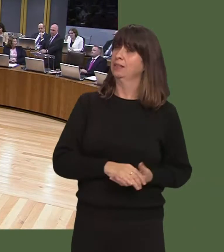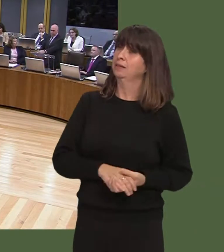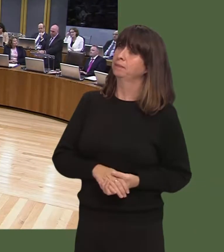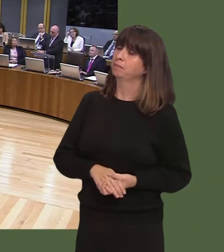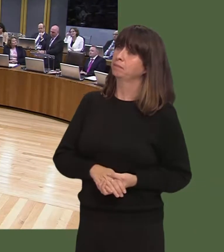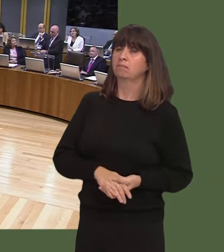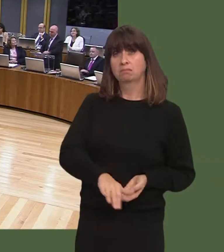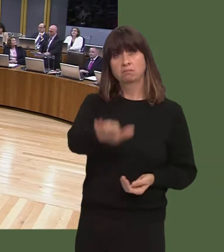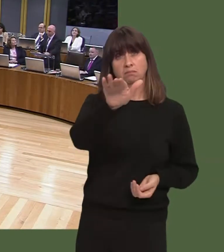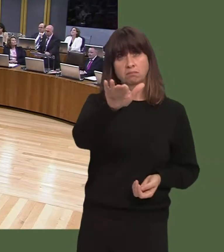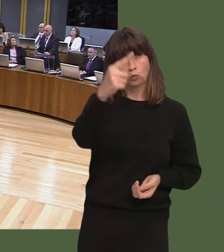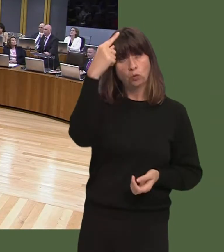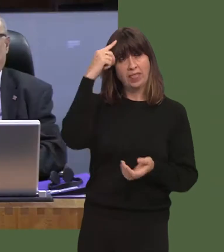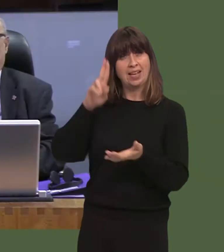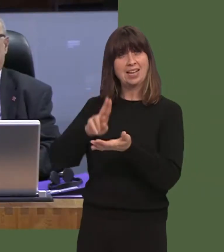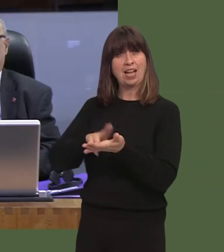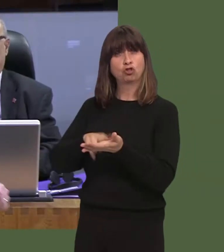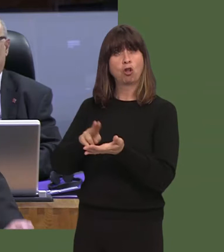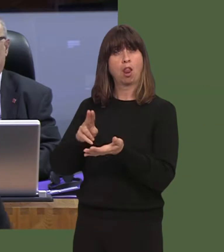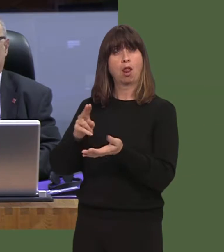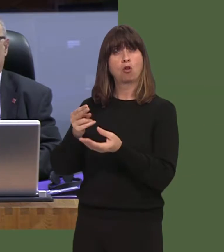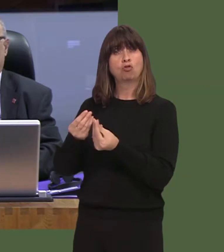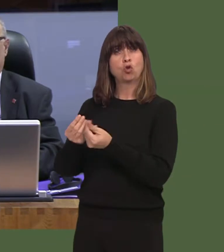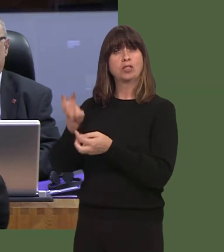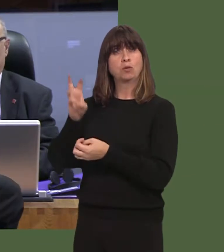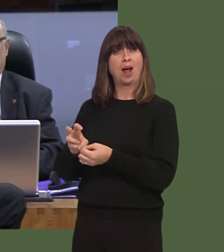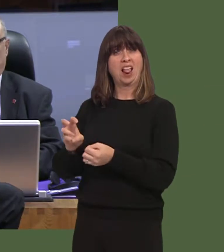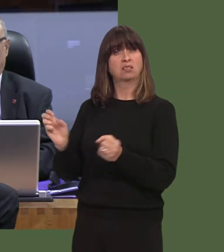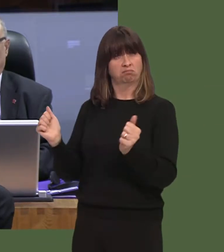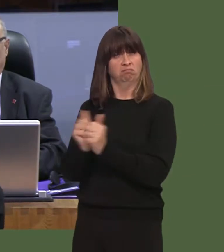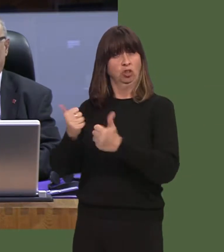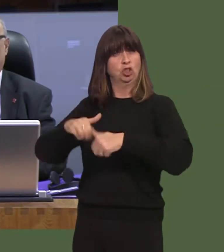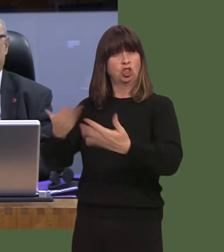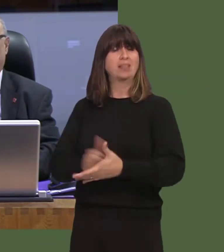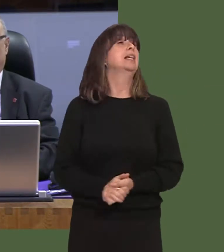First Minister, do you believe that Natural Resources Wales is fit for purpose? Carwyn Jones AM: Yes, I do.